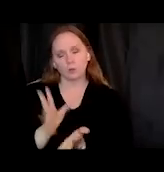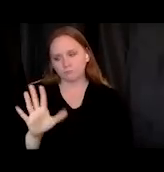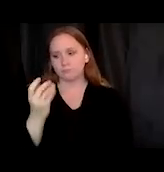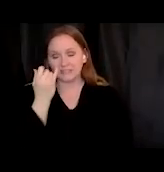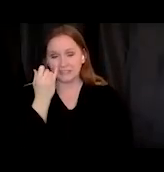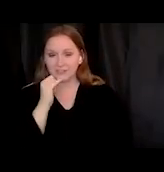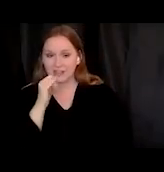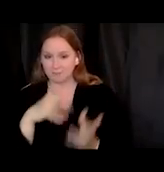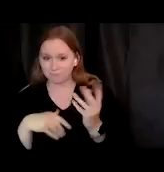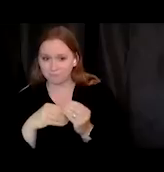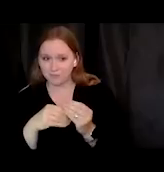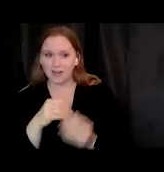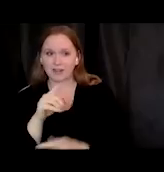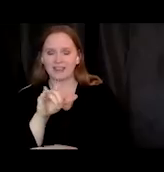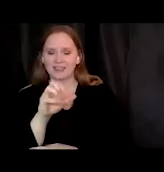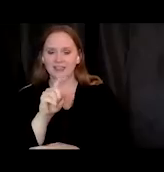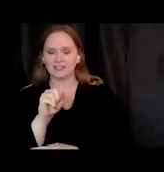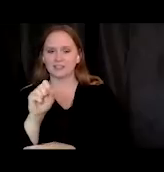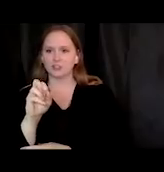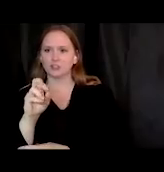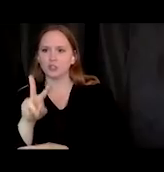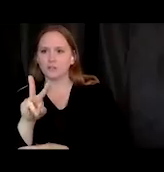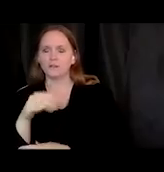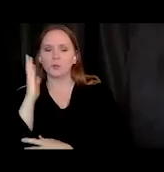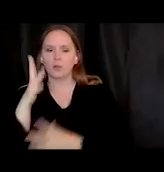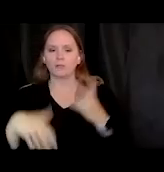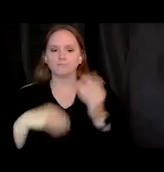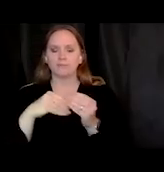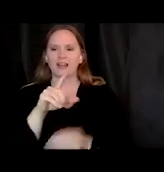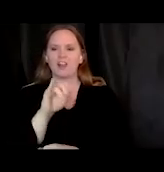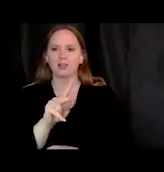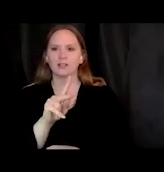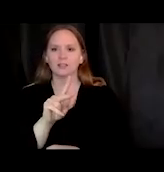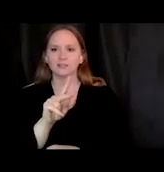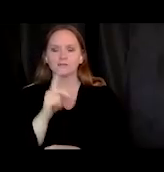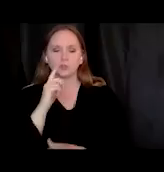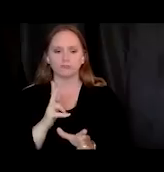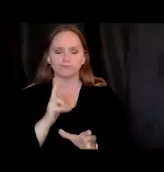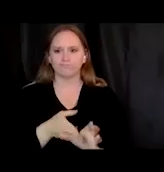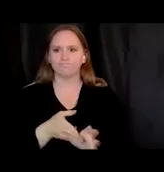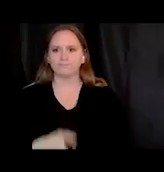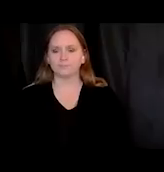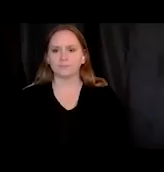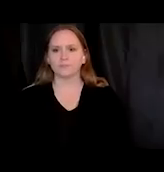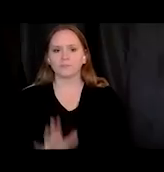we'll also drop the link there for you to join and you'll be notified of the release via that.